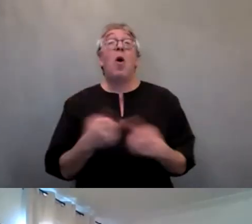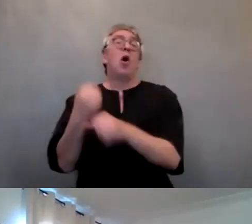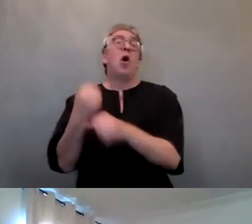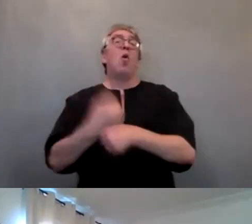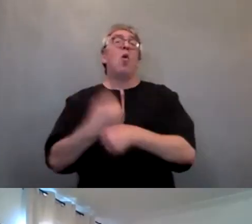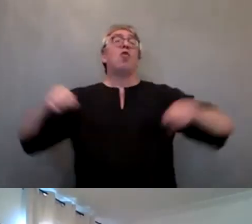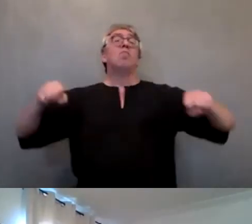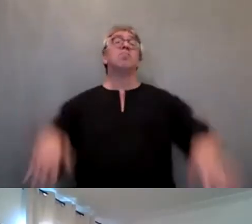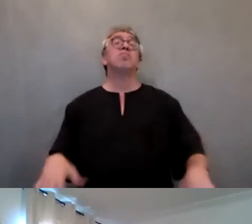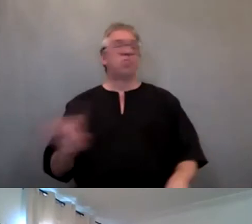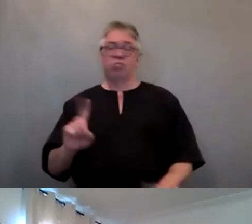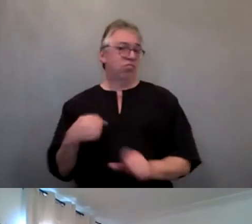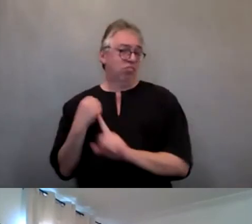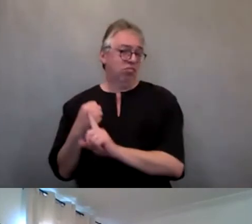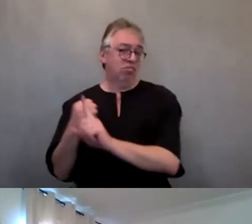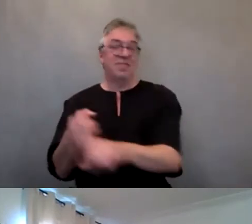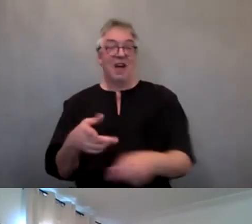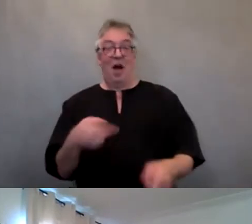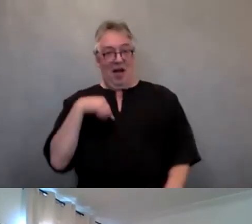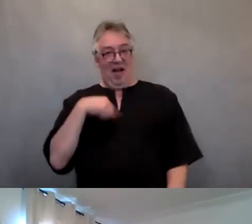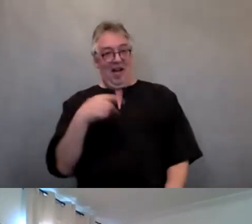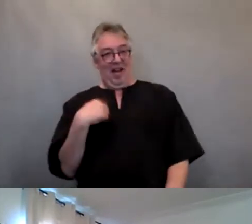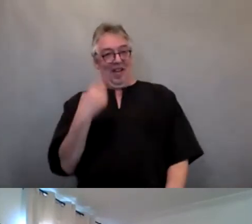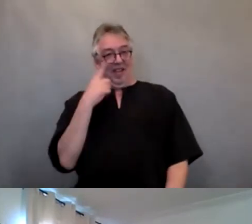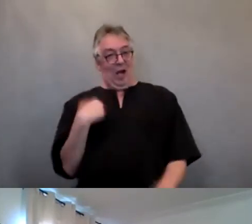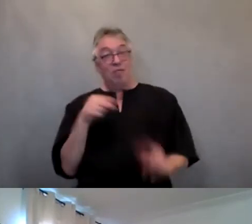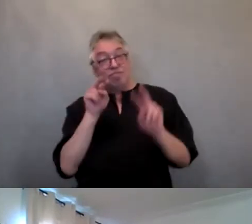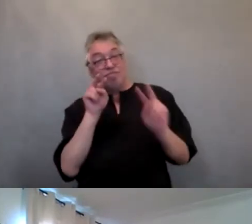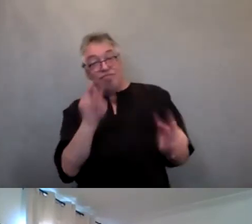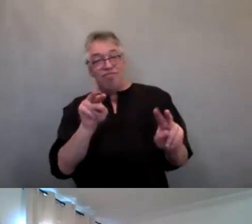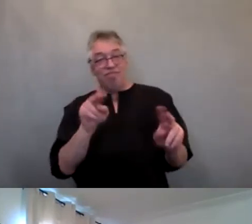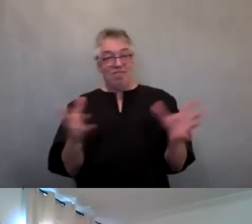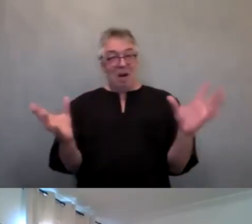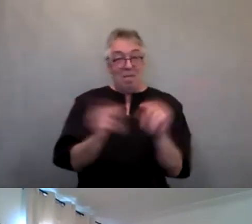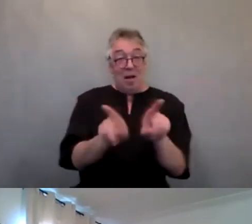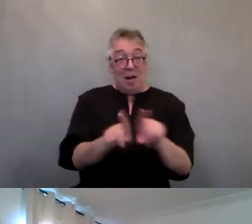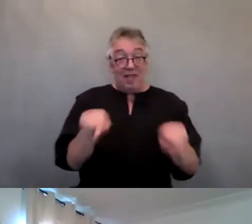. And it's been very exciting, and we will continue our advocacy